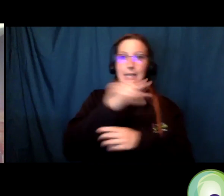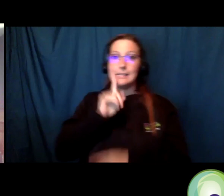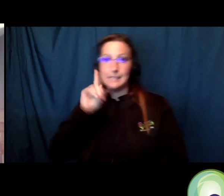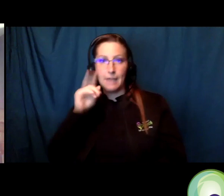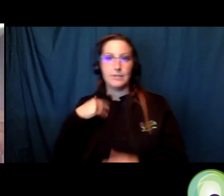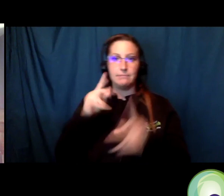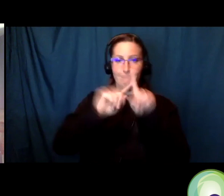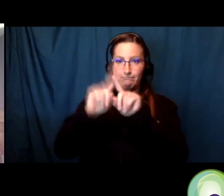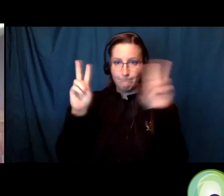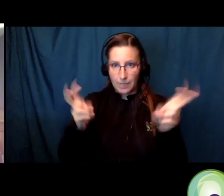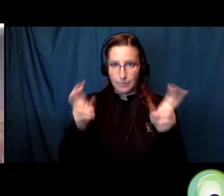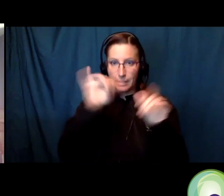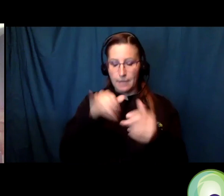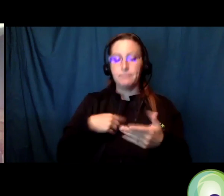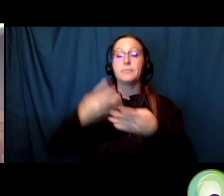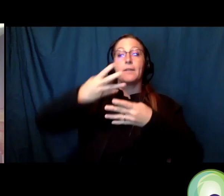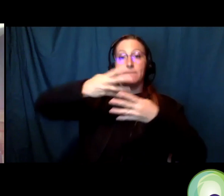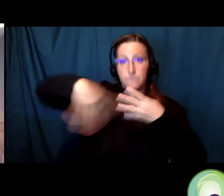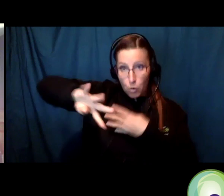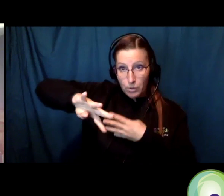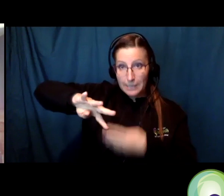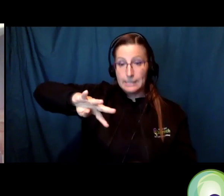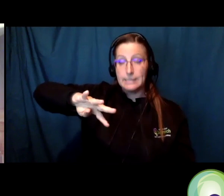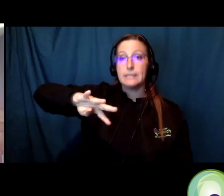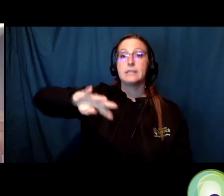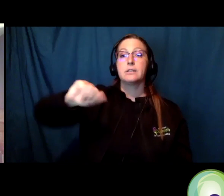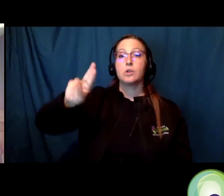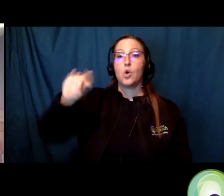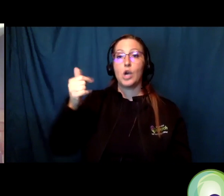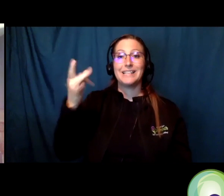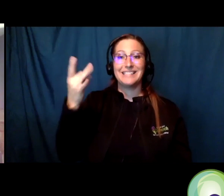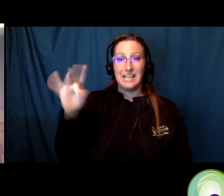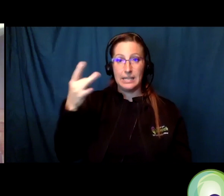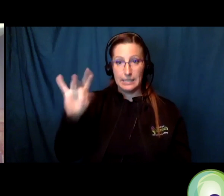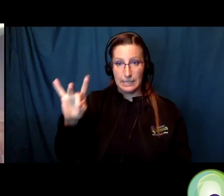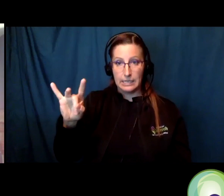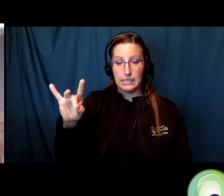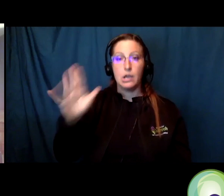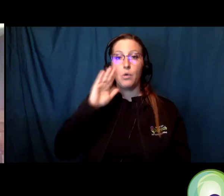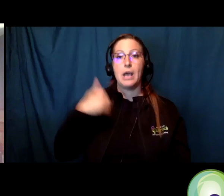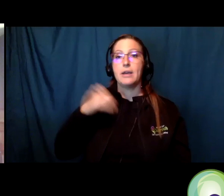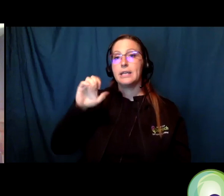Then, in four weeks, August 18th we will have Elizabeth Seliger here from